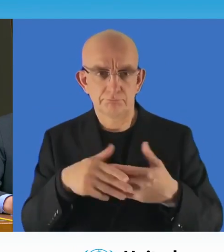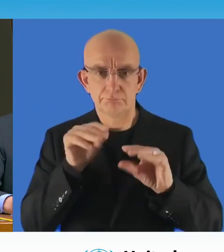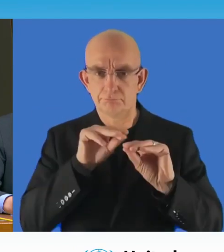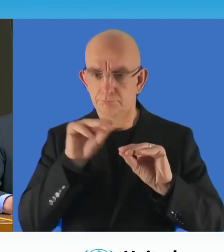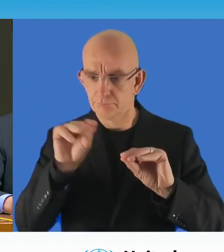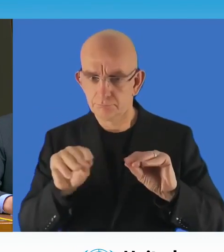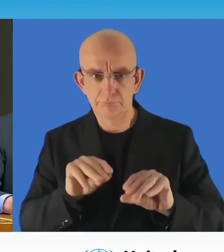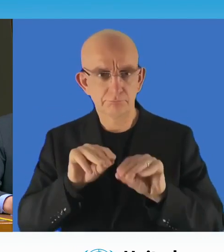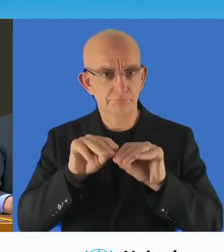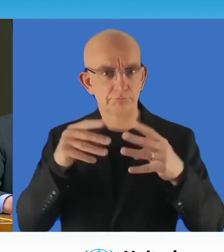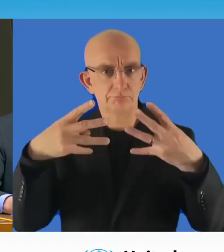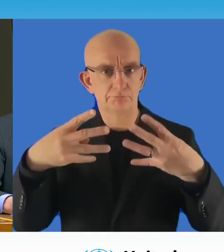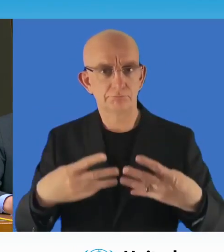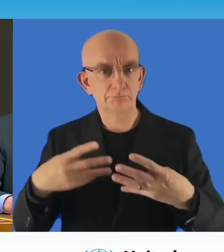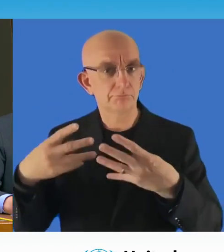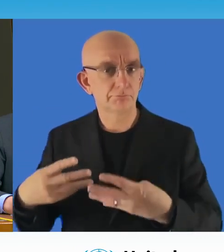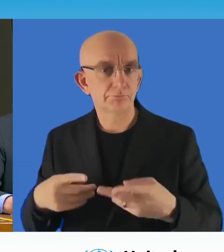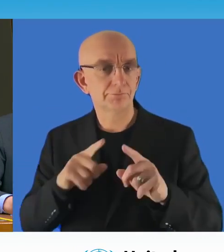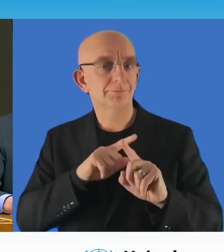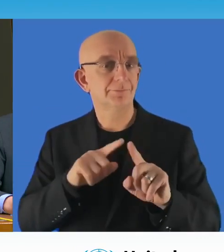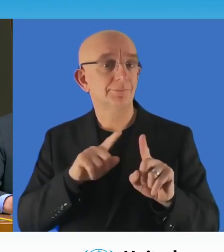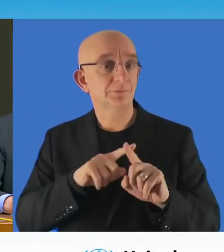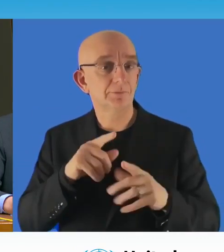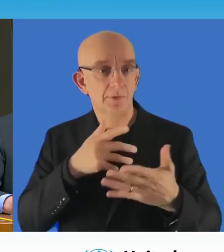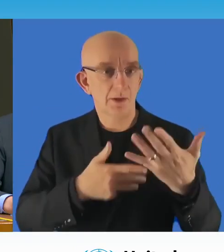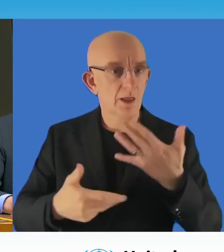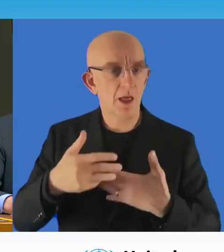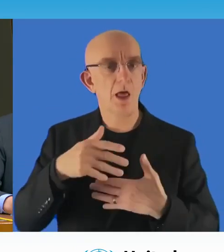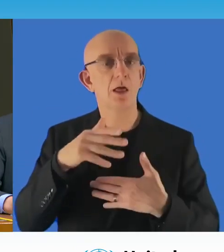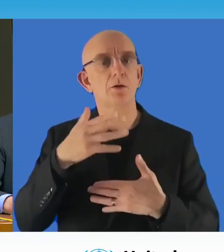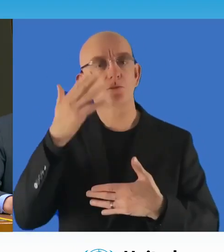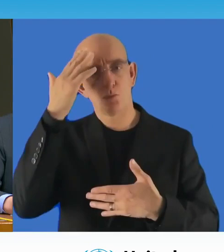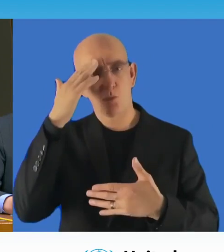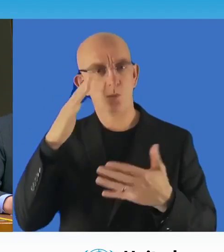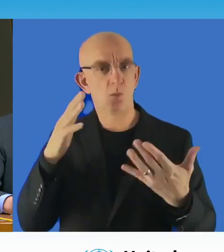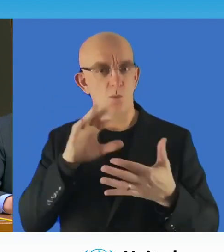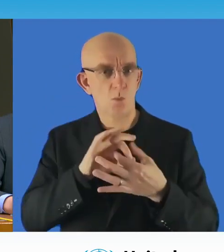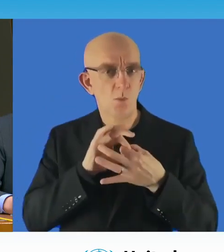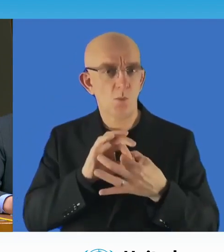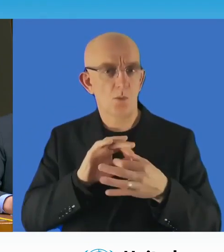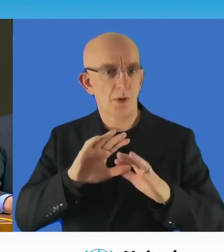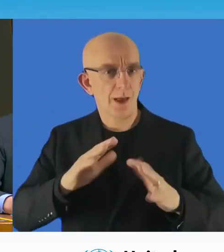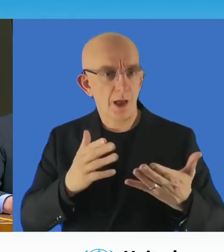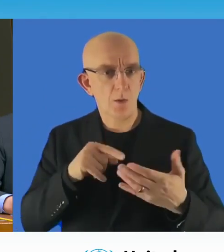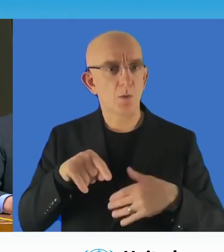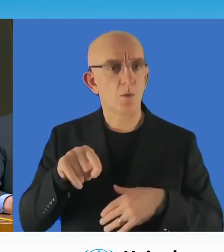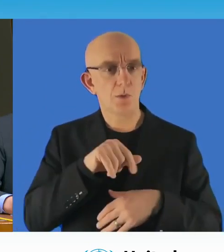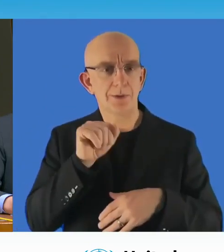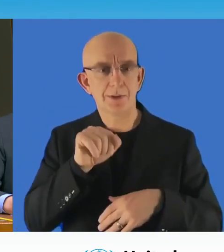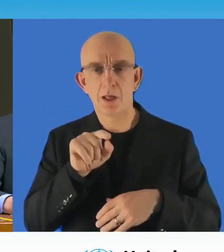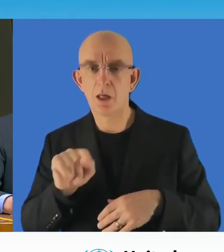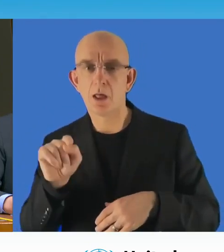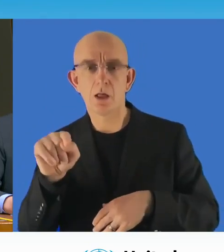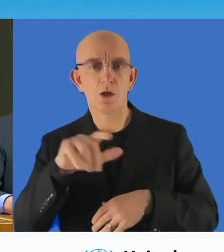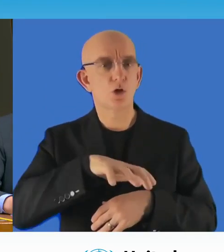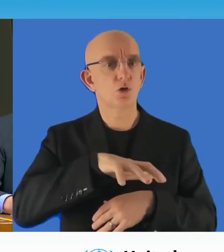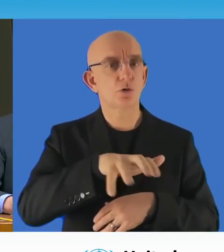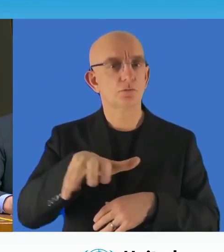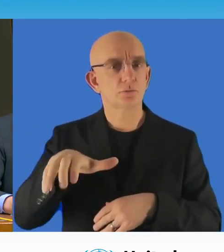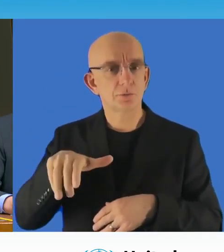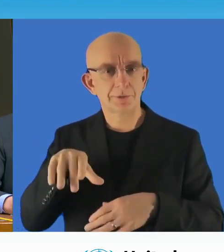interact with the data and select countries and indicators of Interest the disability data Hub